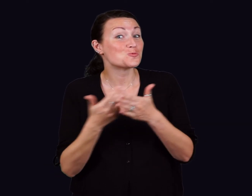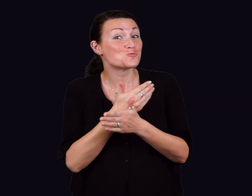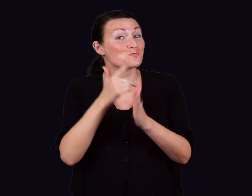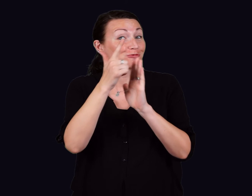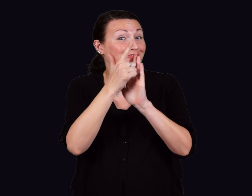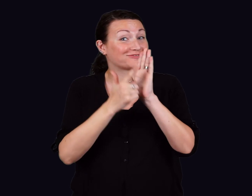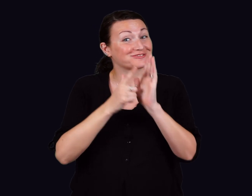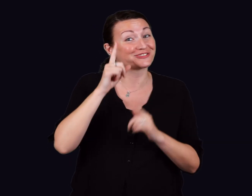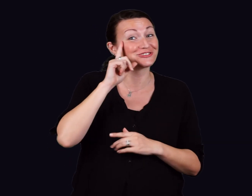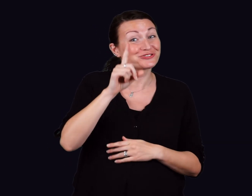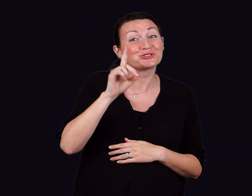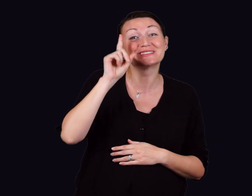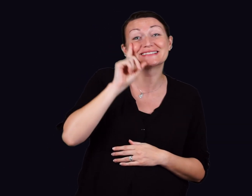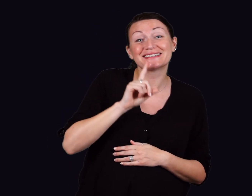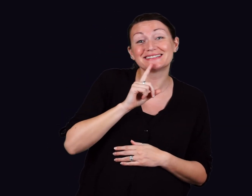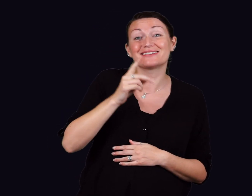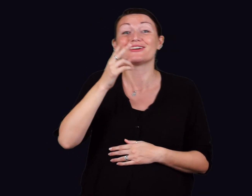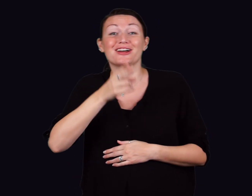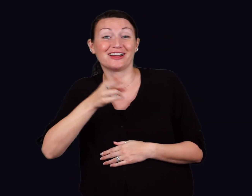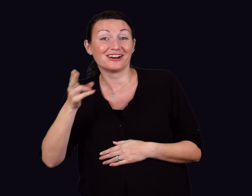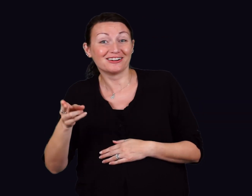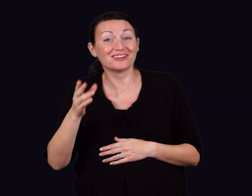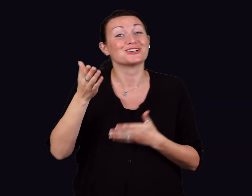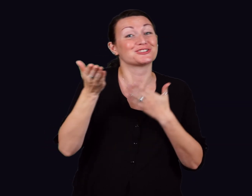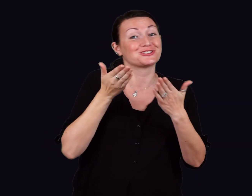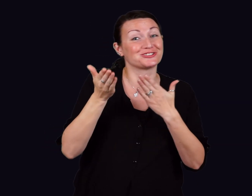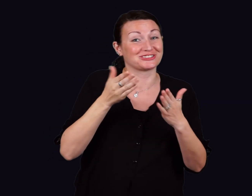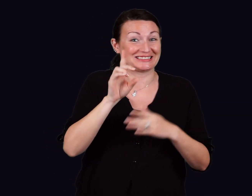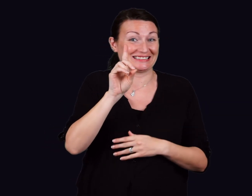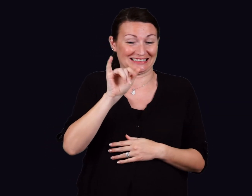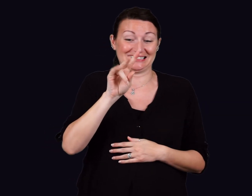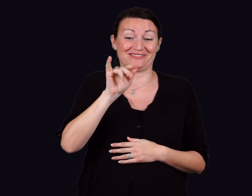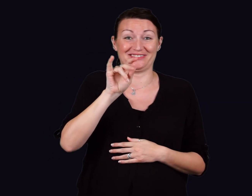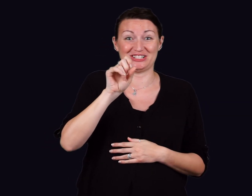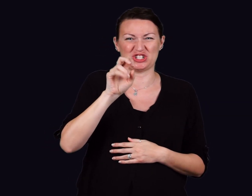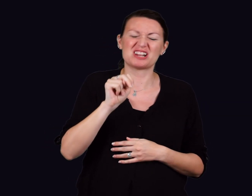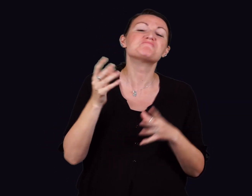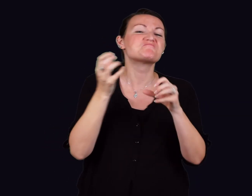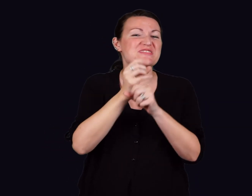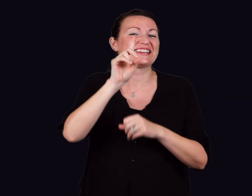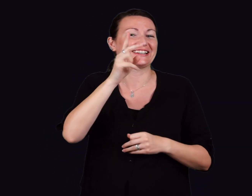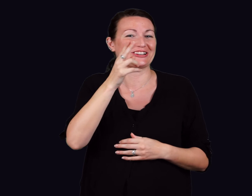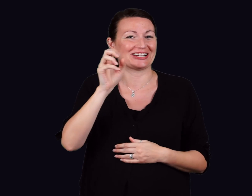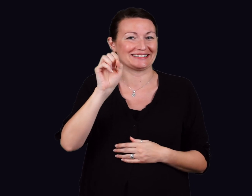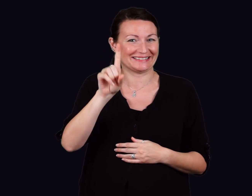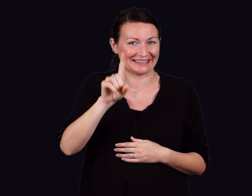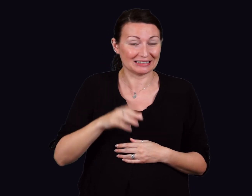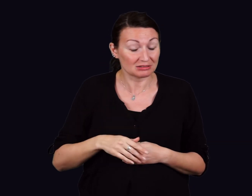New Law for Deaf and Hard of Hearing Services Division (DHHSD):